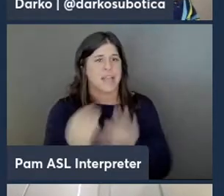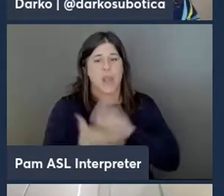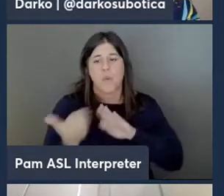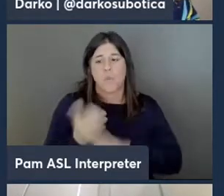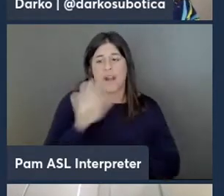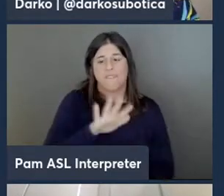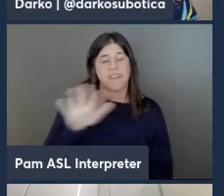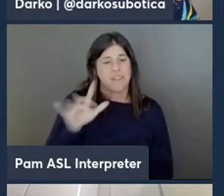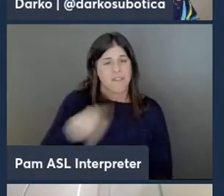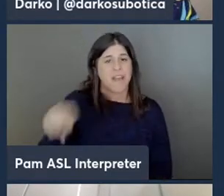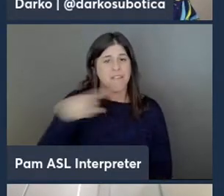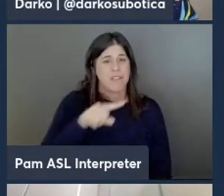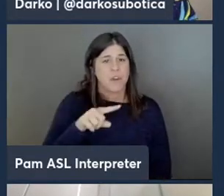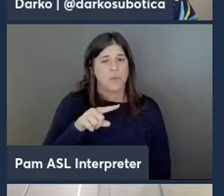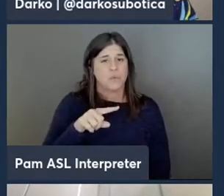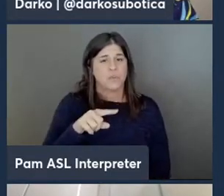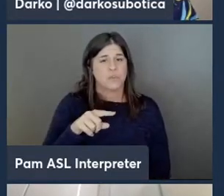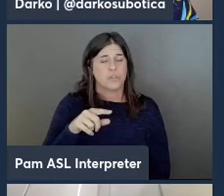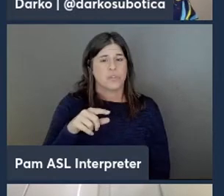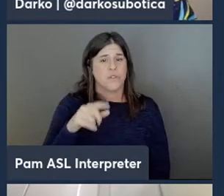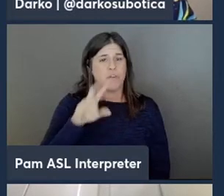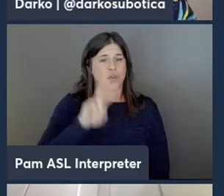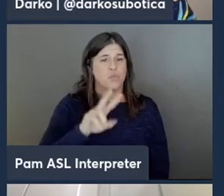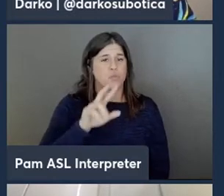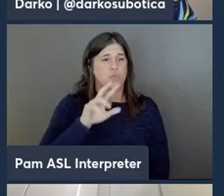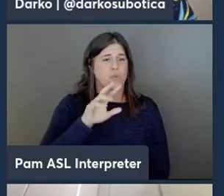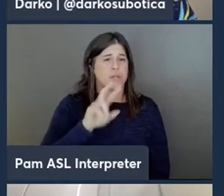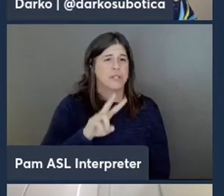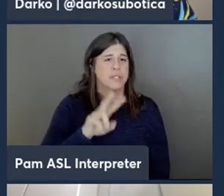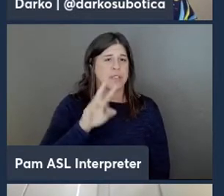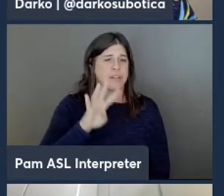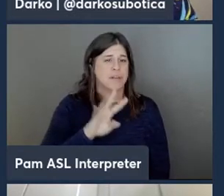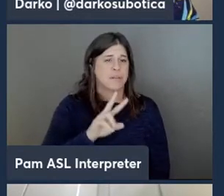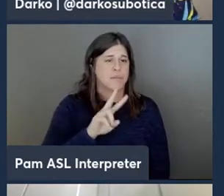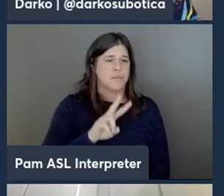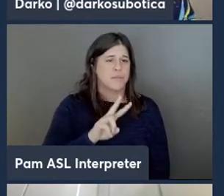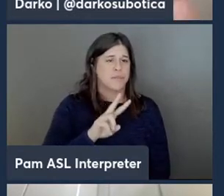on two T4G GPU's on a G5g metal instance.